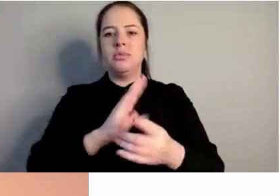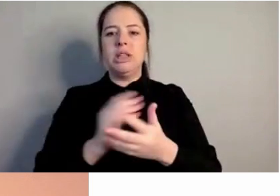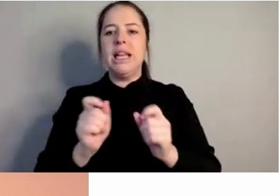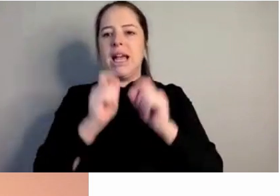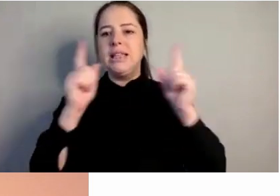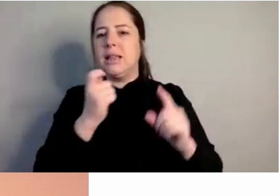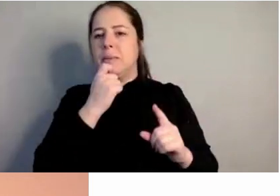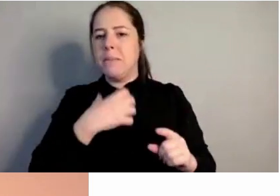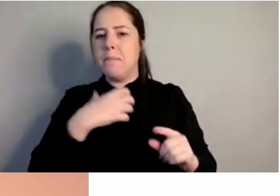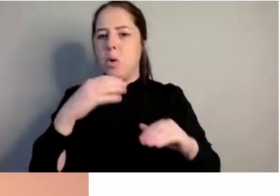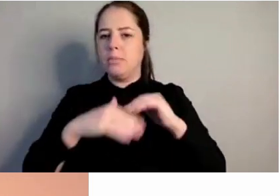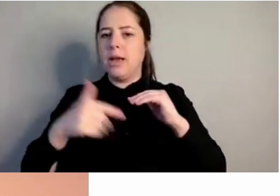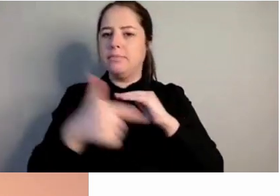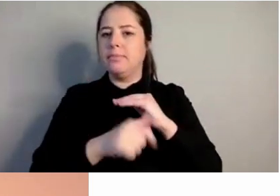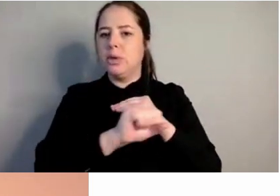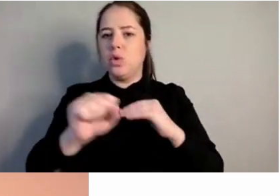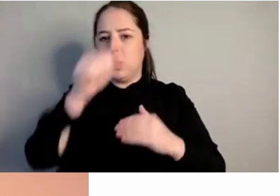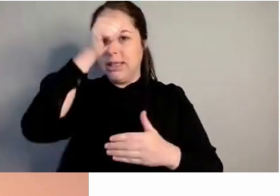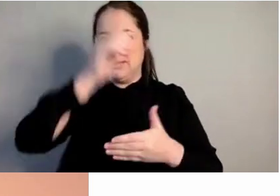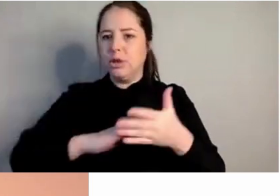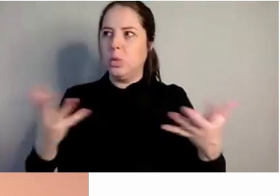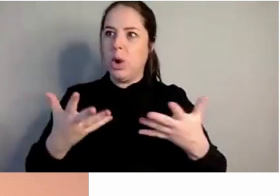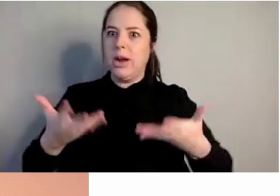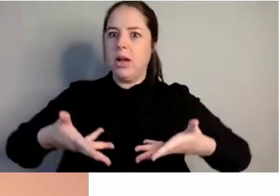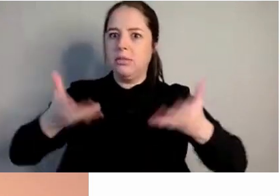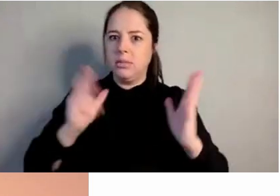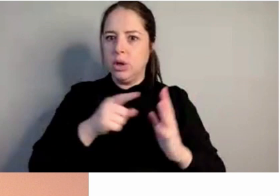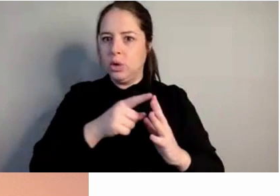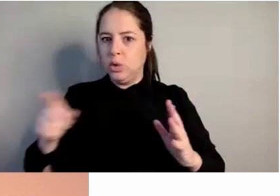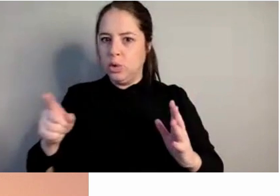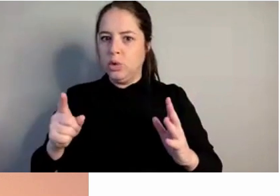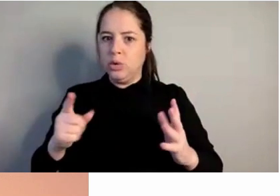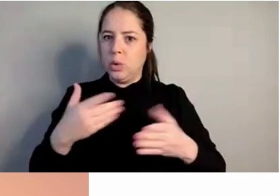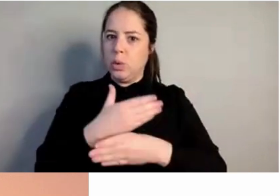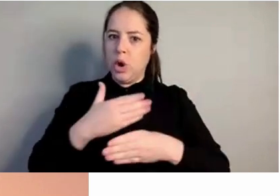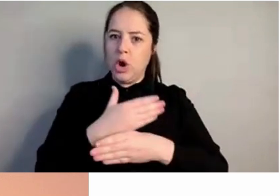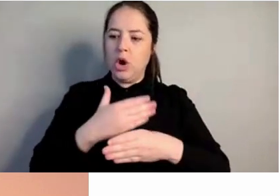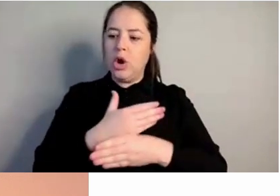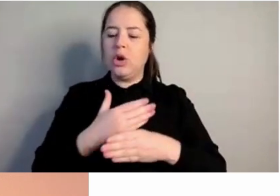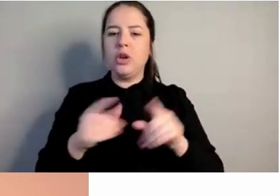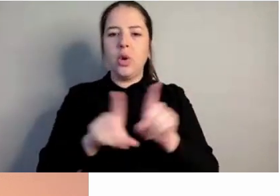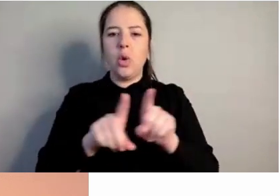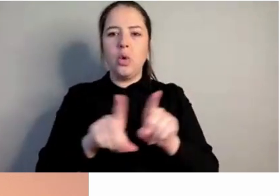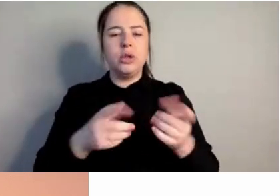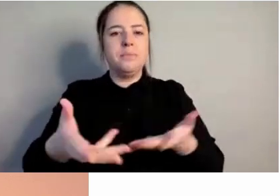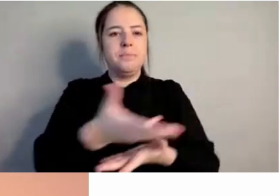about your experiences wherever you are, and also to talk a little bit about some of the things that bind us together as public servants.